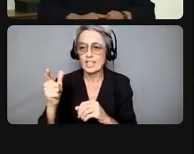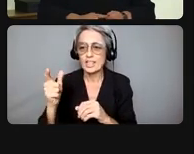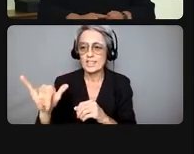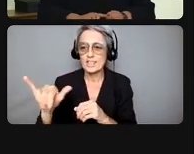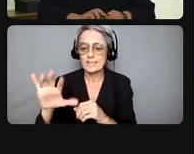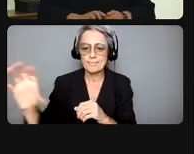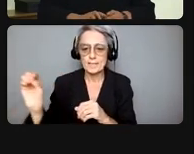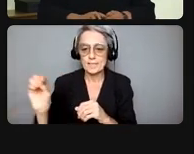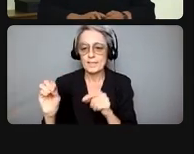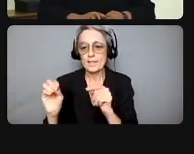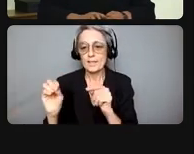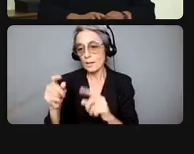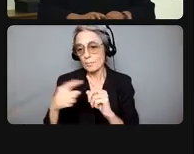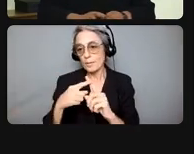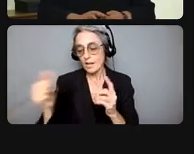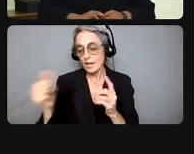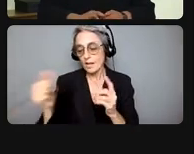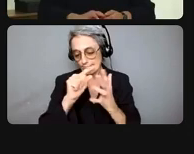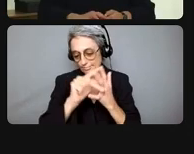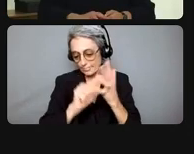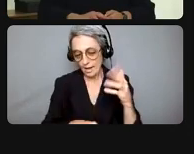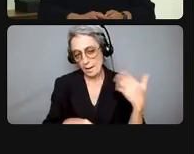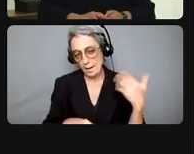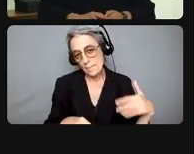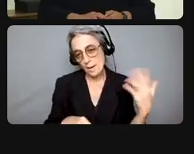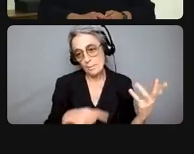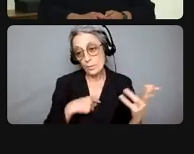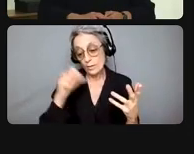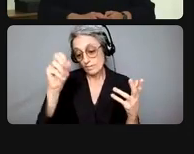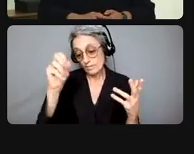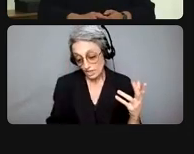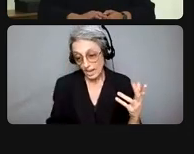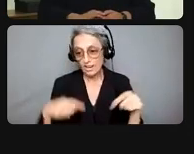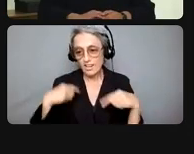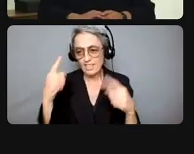that we have that we've shared an experience this year heading to the next slide.